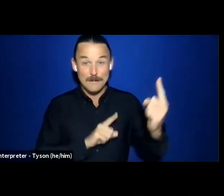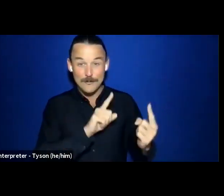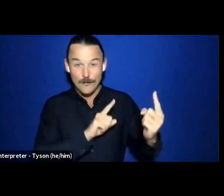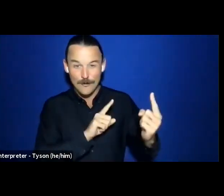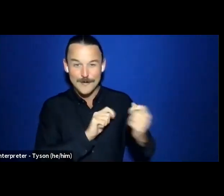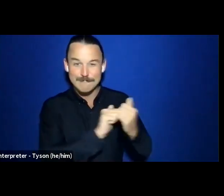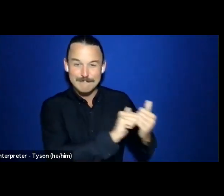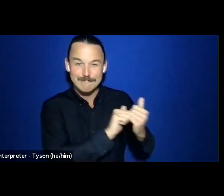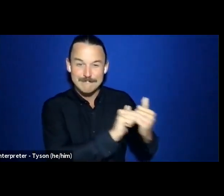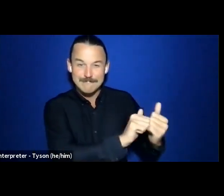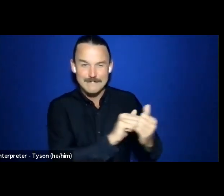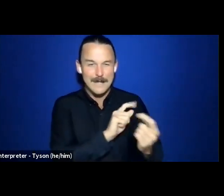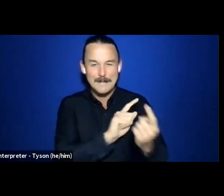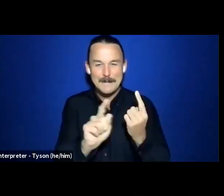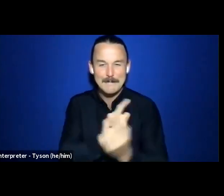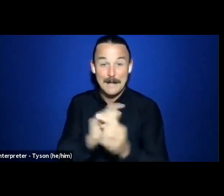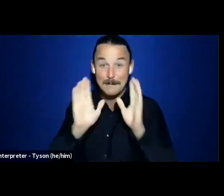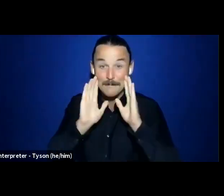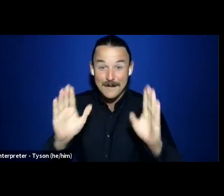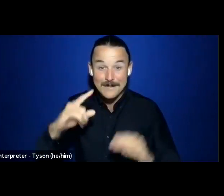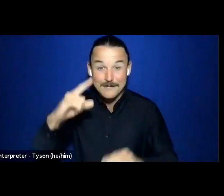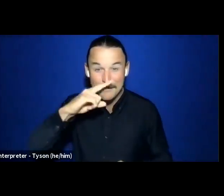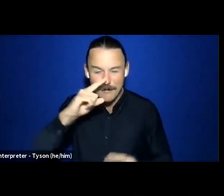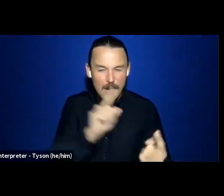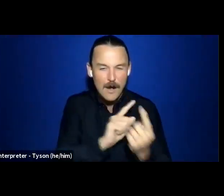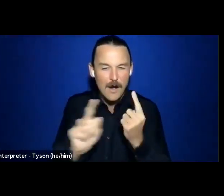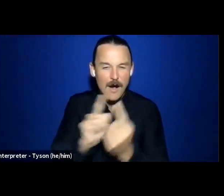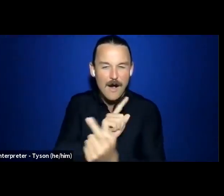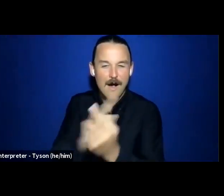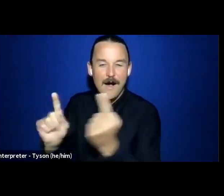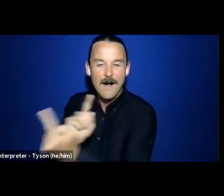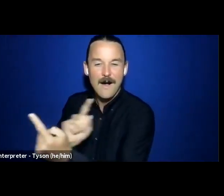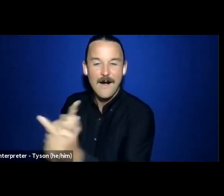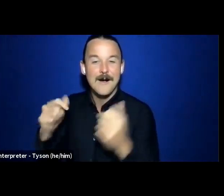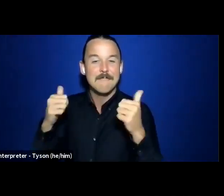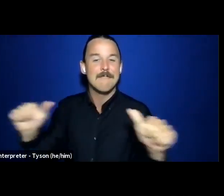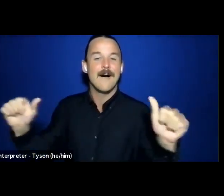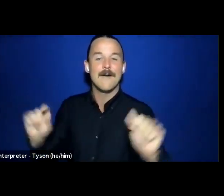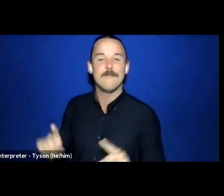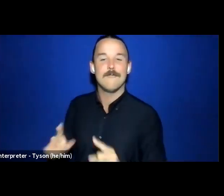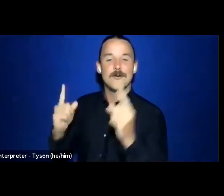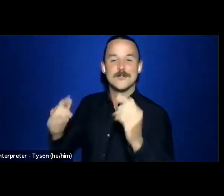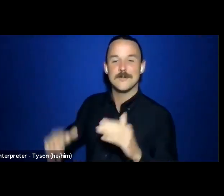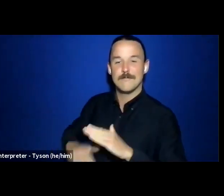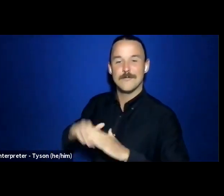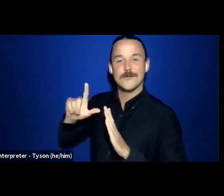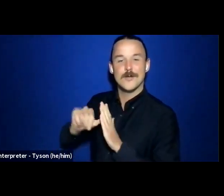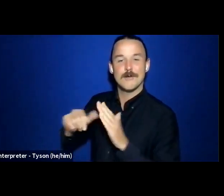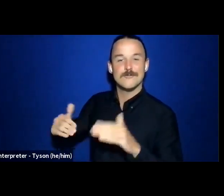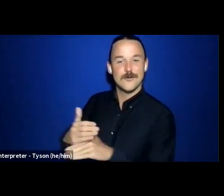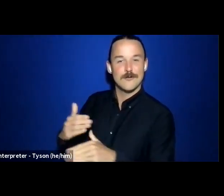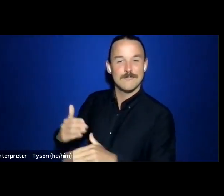Getting my first mental Getting my first mental I made an amazing bunch of people. the way I. worked walked into my first full time job walked into my first full time